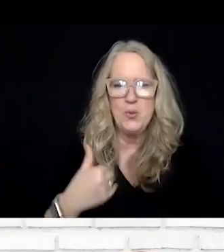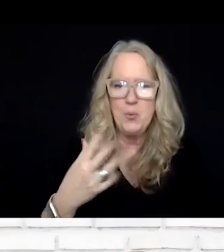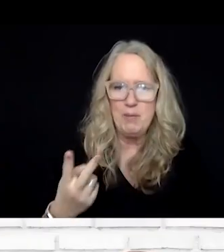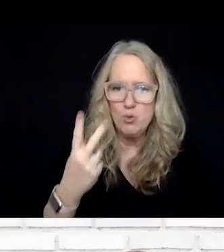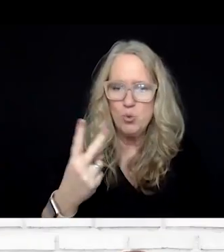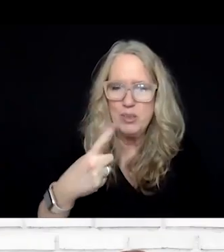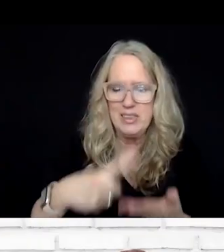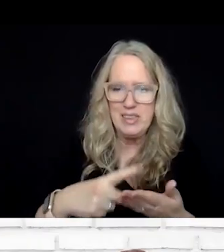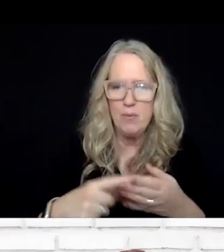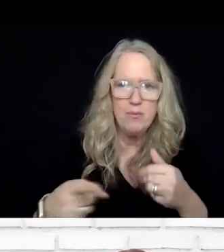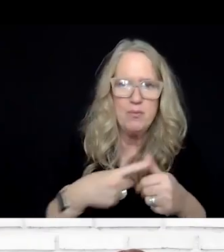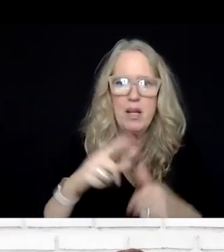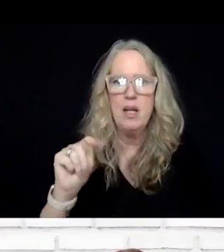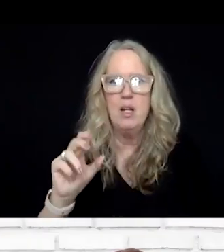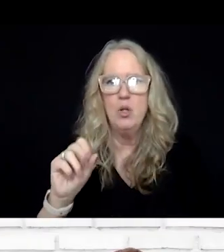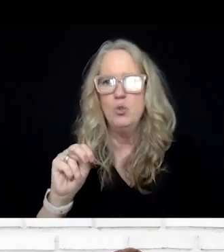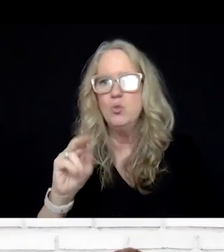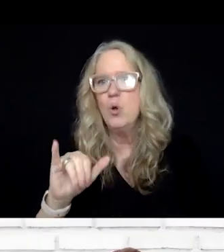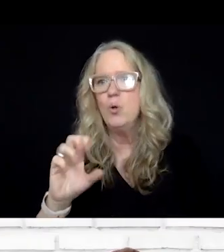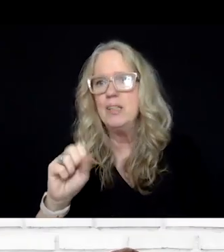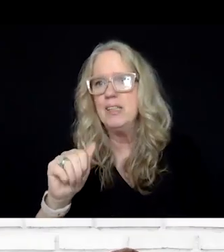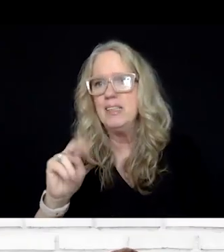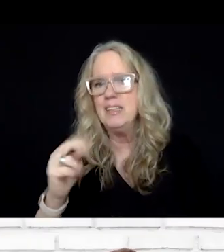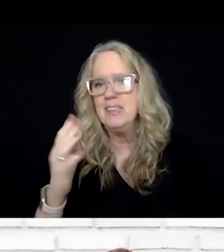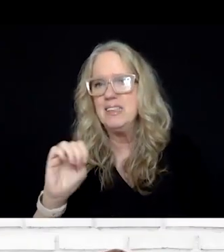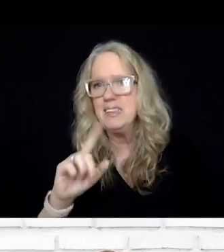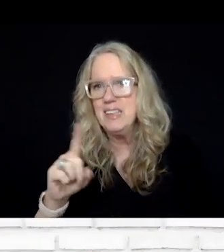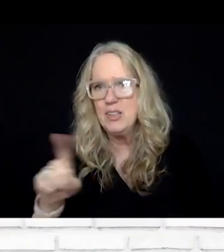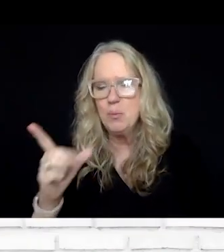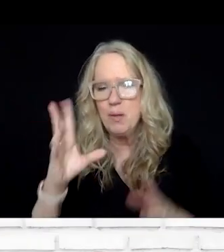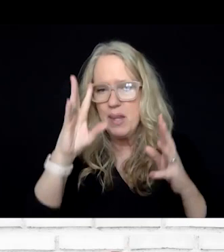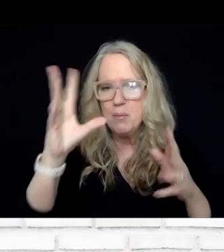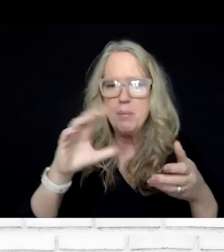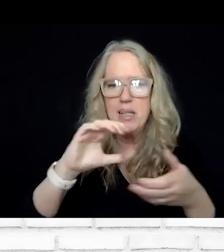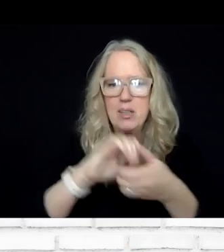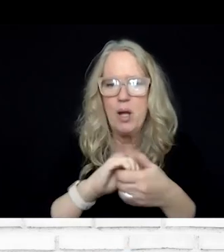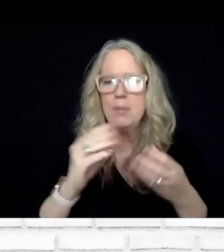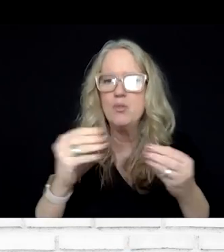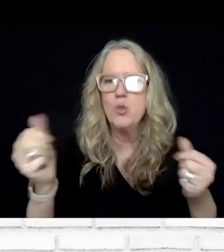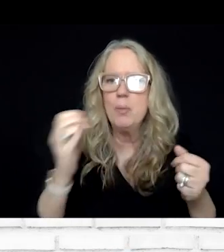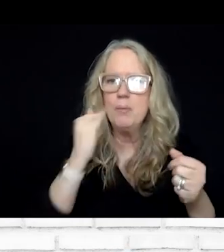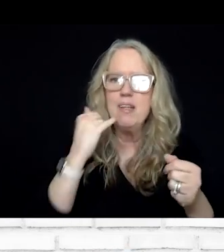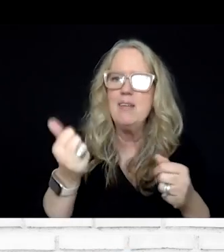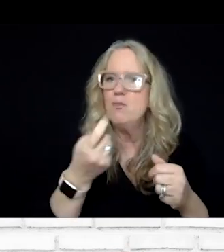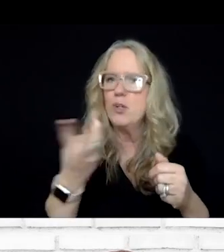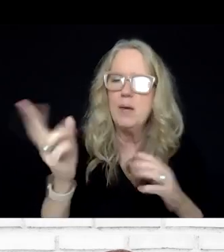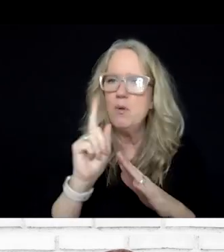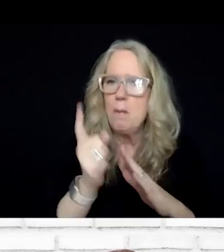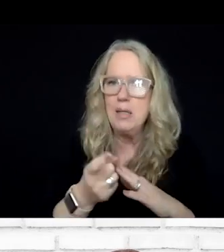GOING TO START WITH TONY SANCHEZ. IF YOU CAN GIVE A COUPLE OF MINUTES OF OVERVIEW.